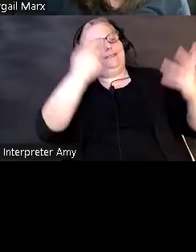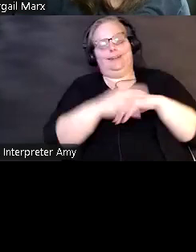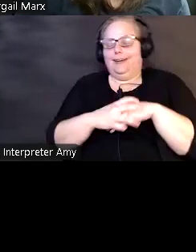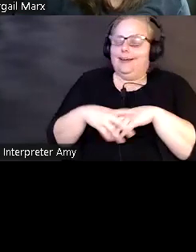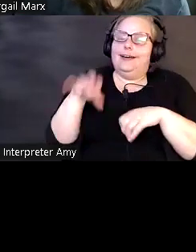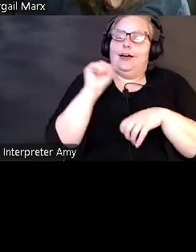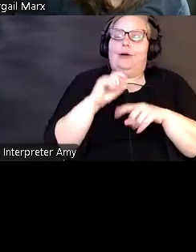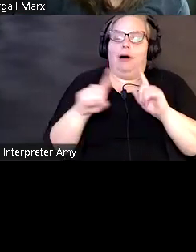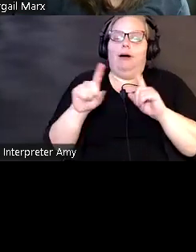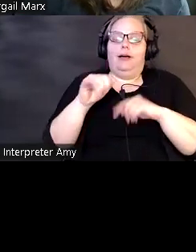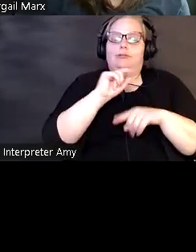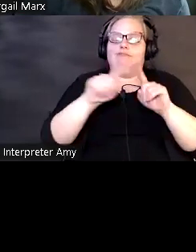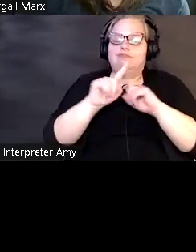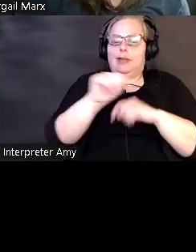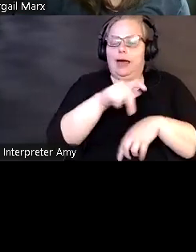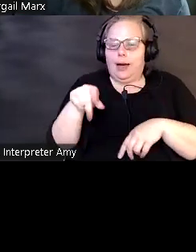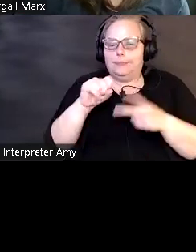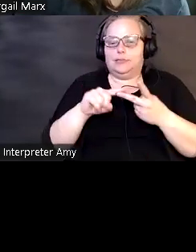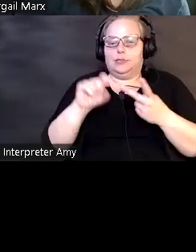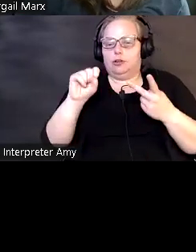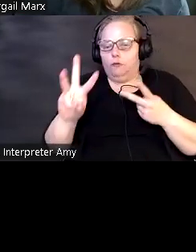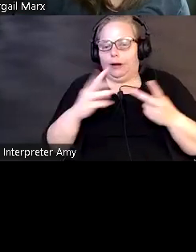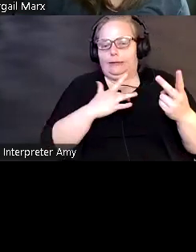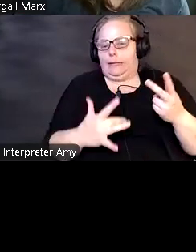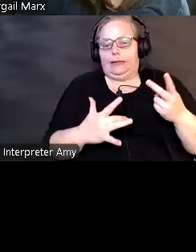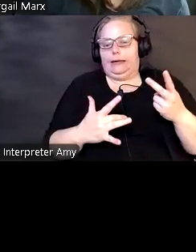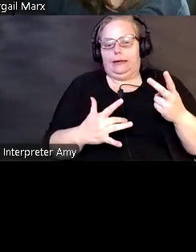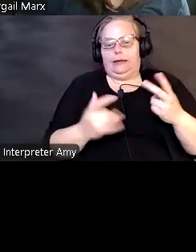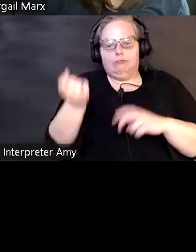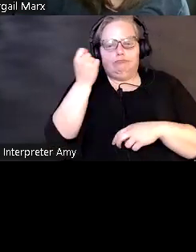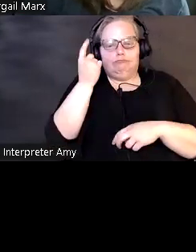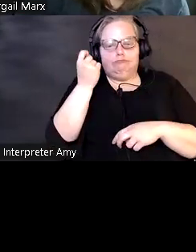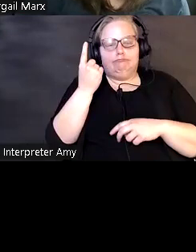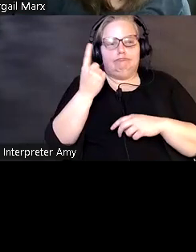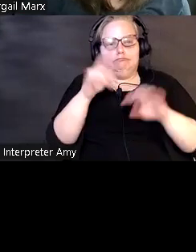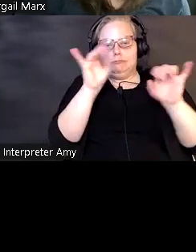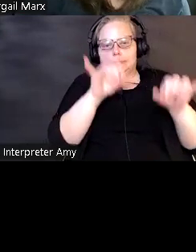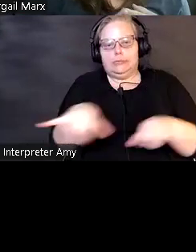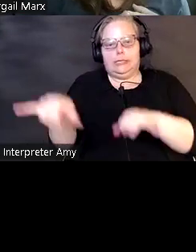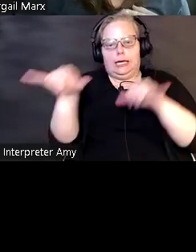those apps and those software typically only understand kind of standard speech, but both